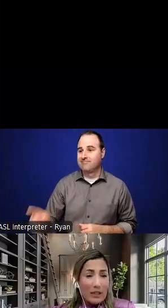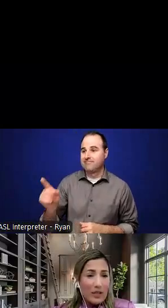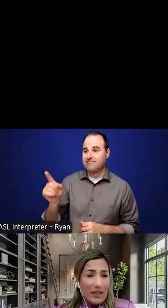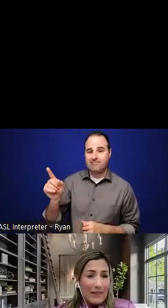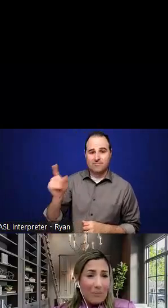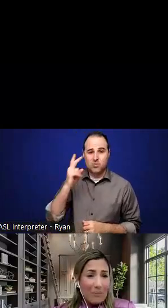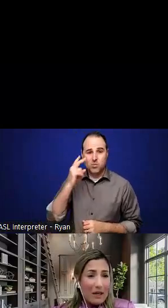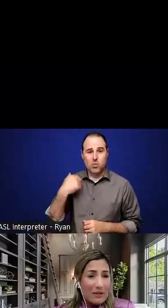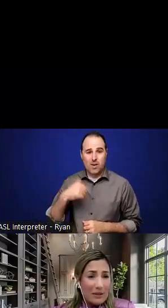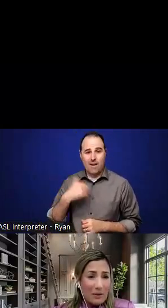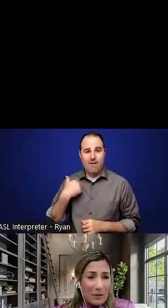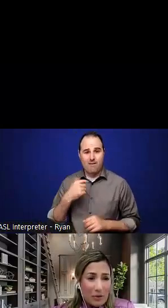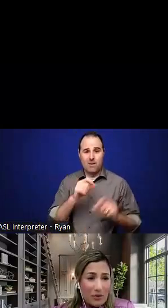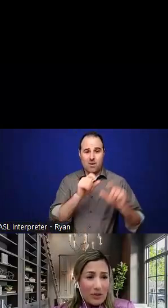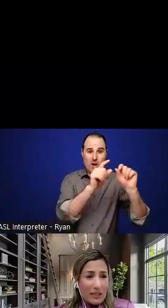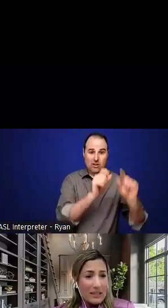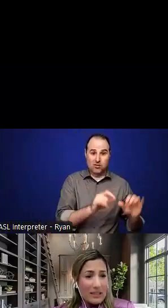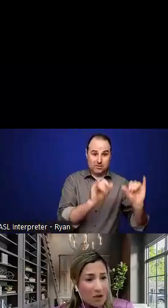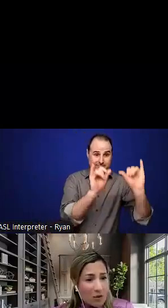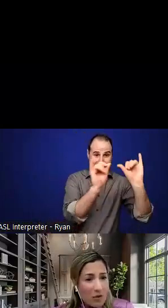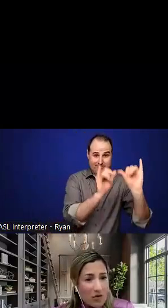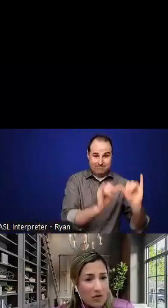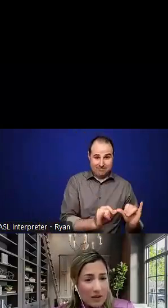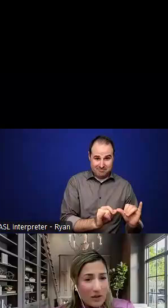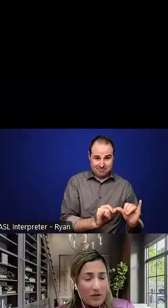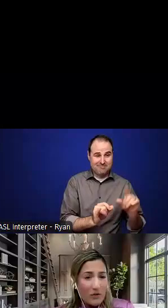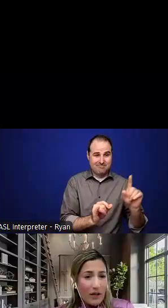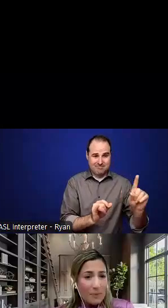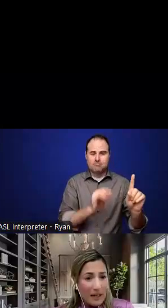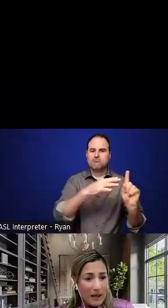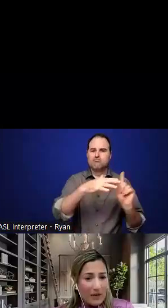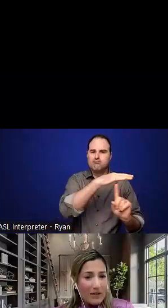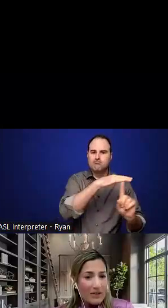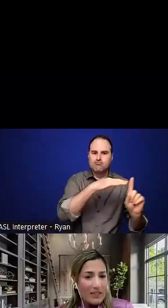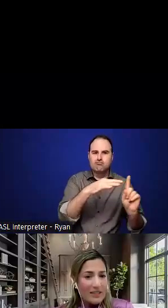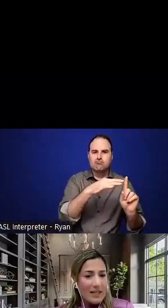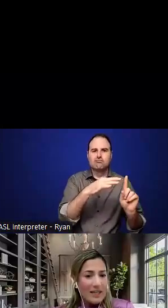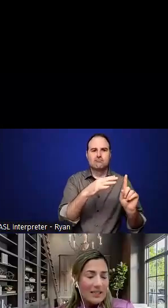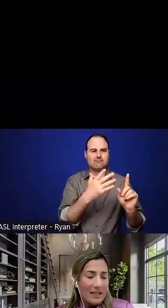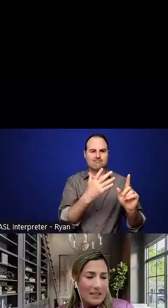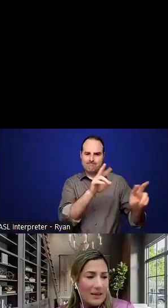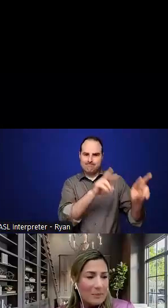looking at that biopsychosocial and contextual factors for unmet healthcare needs. Next slide